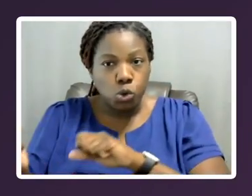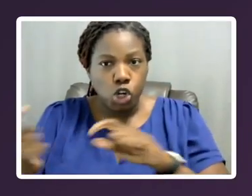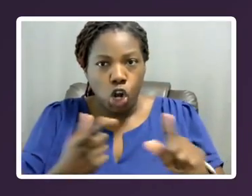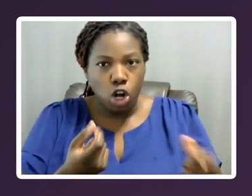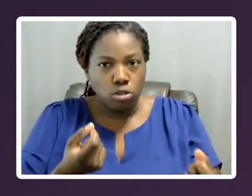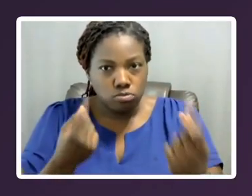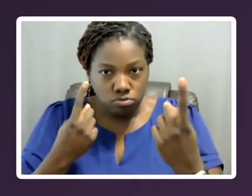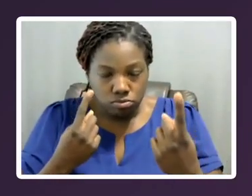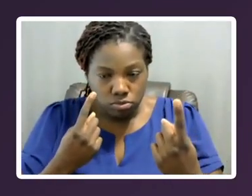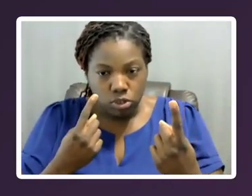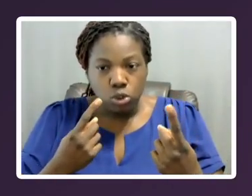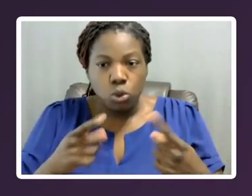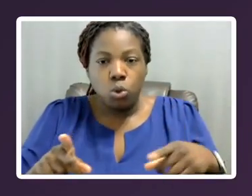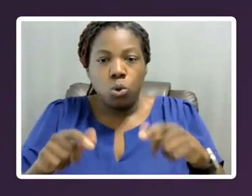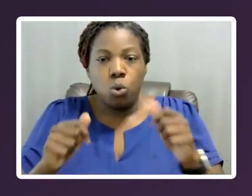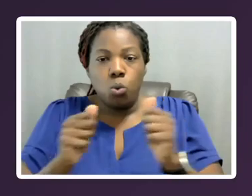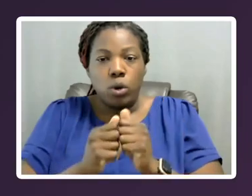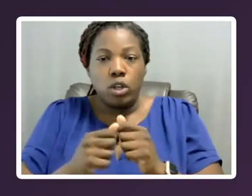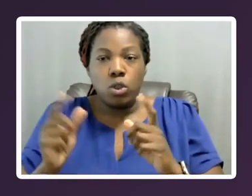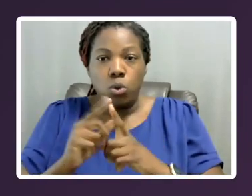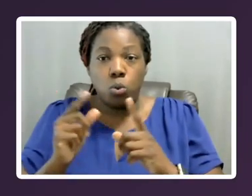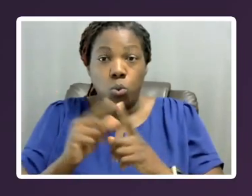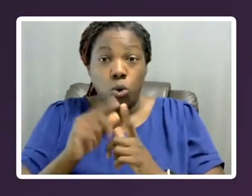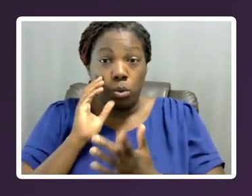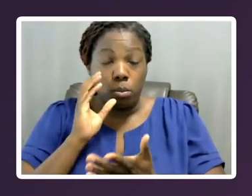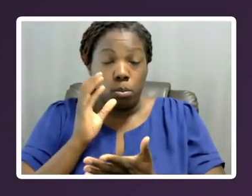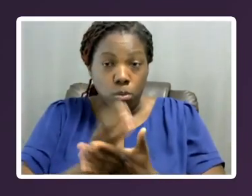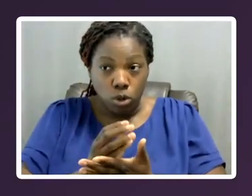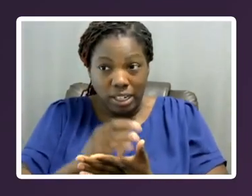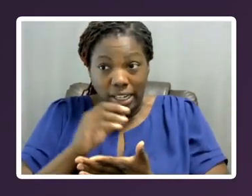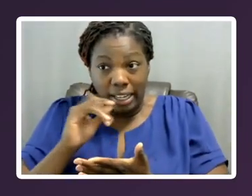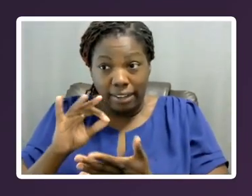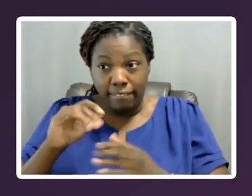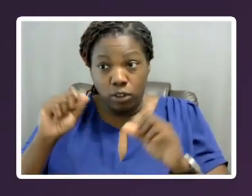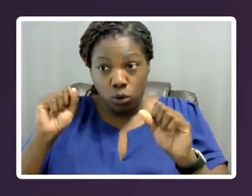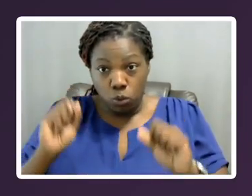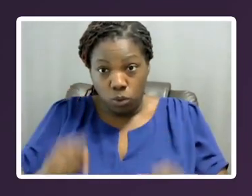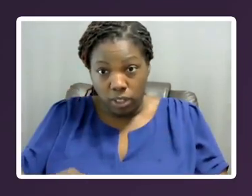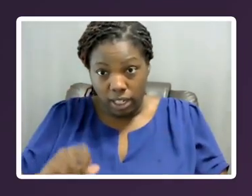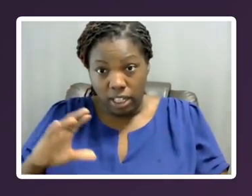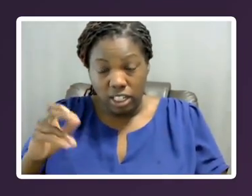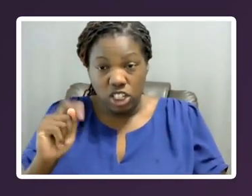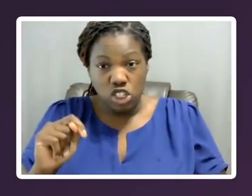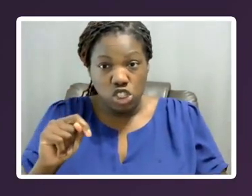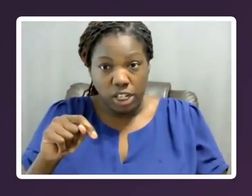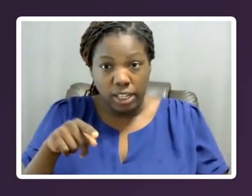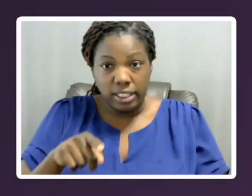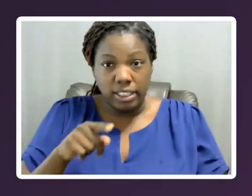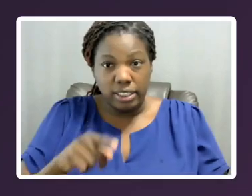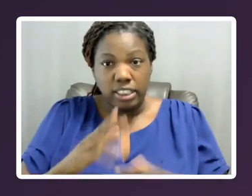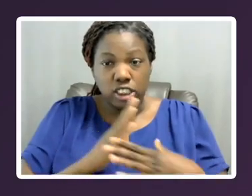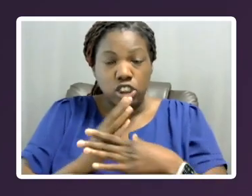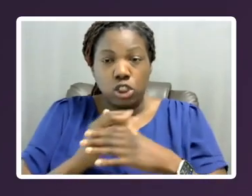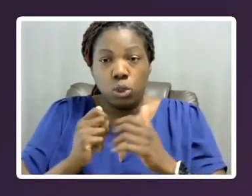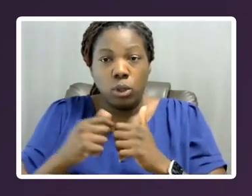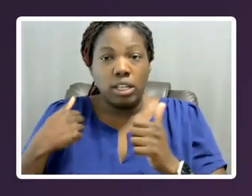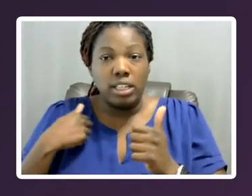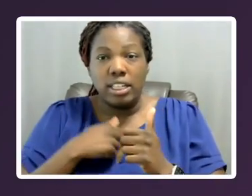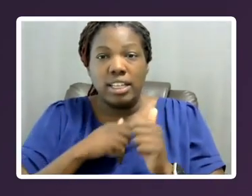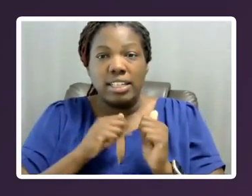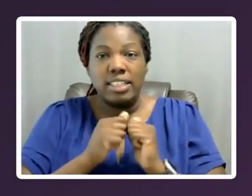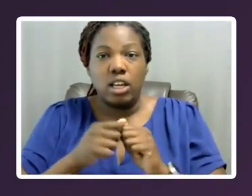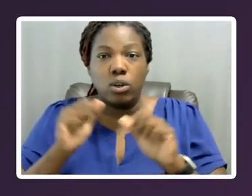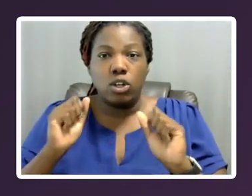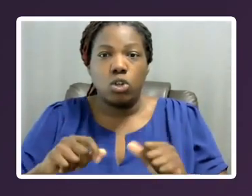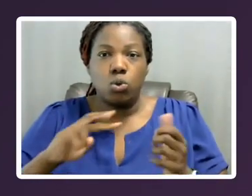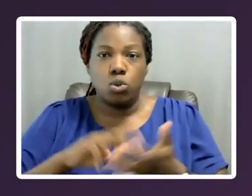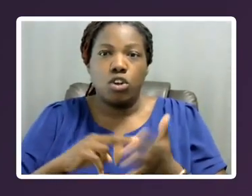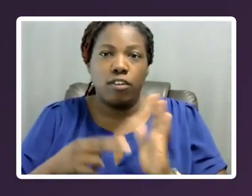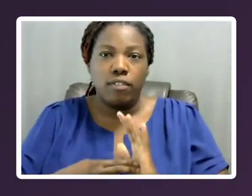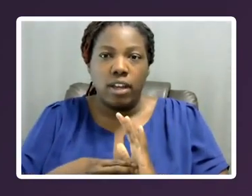the word portrait, if you could, in the chat box tell us how would define what a portrait -- what a